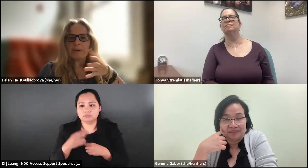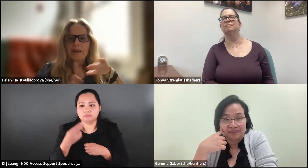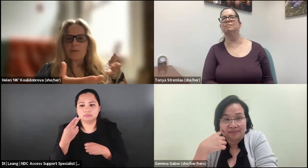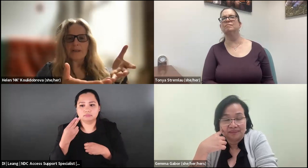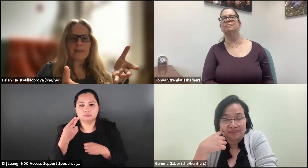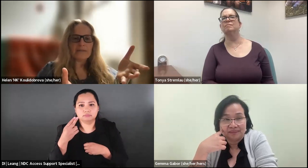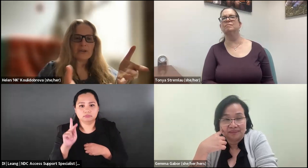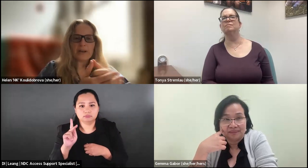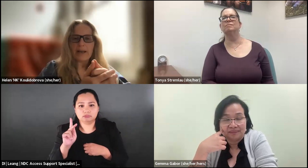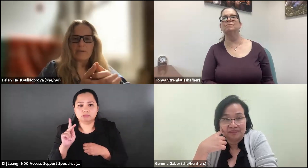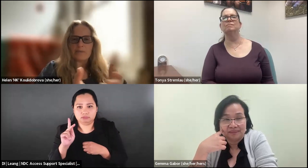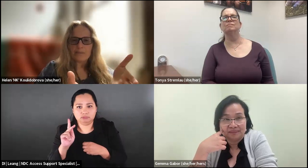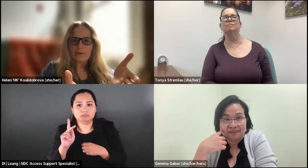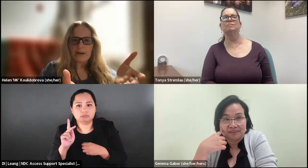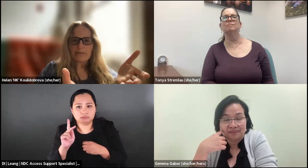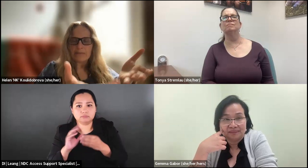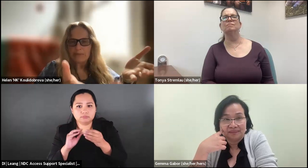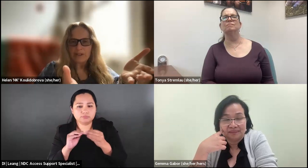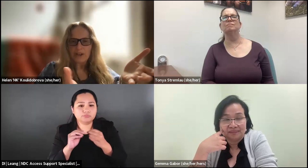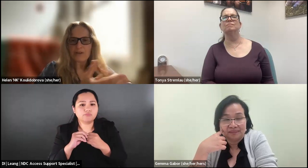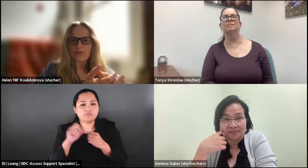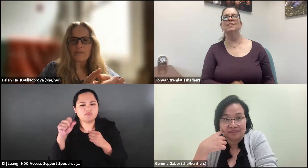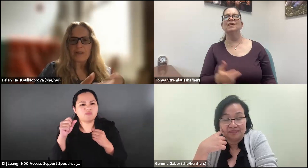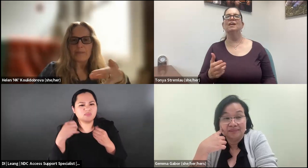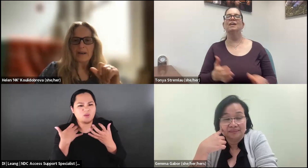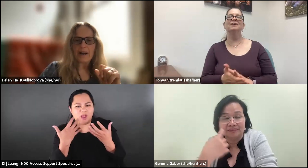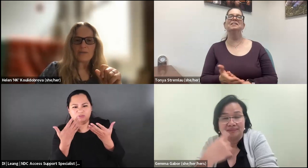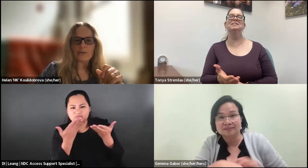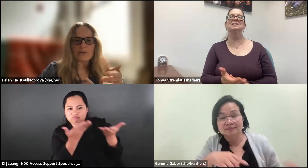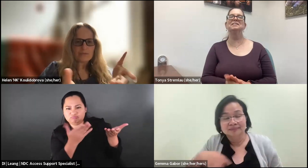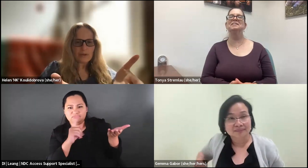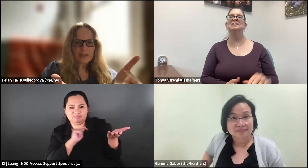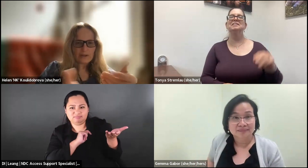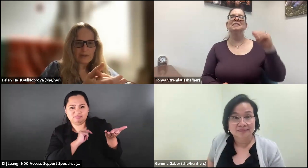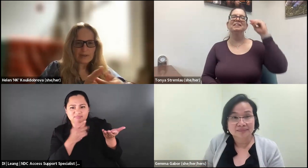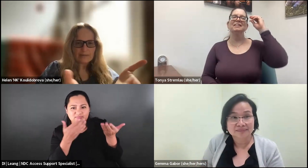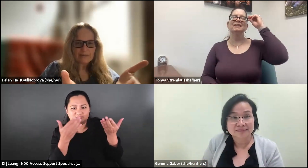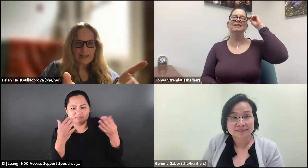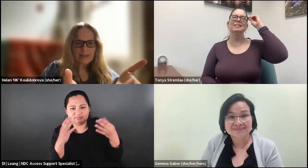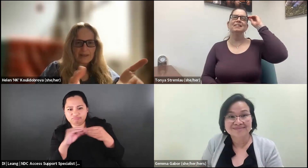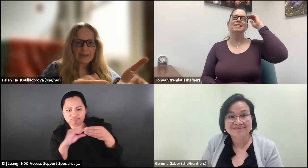I mean, I want to give Tonya a chance to speak. But I, of course-- go ahead. Do you want to say something?